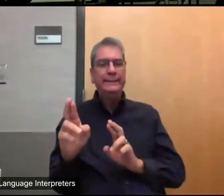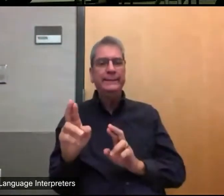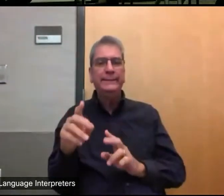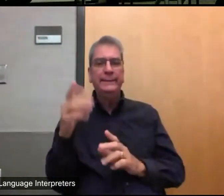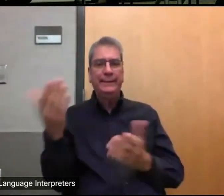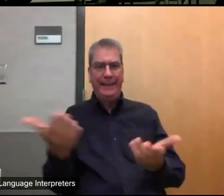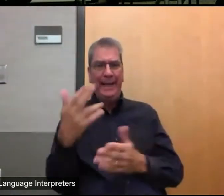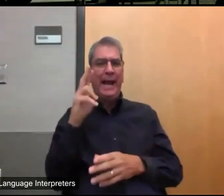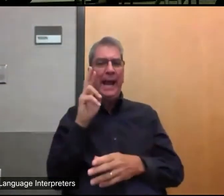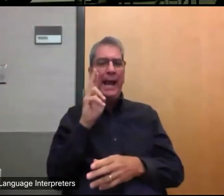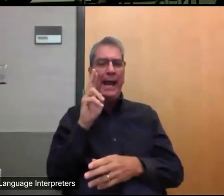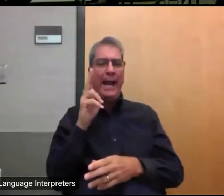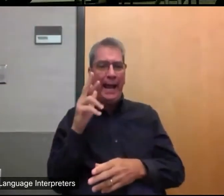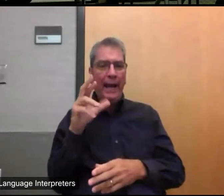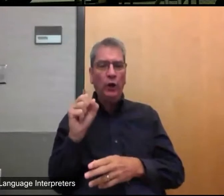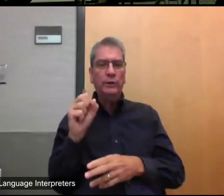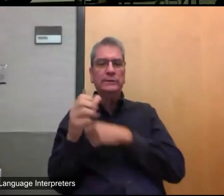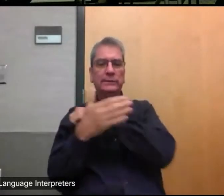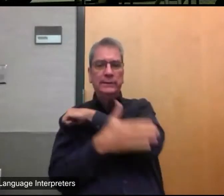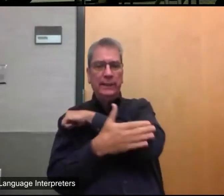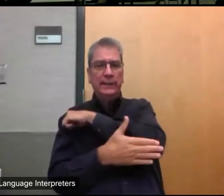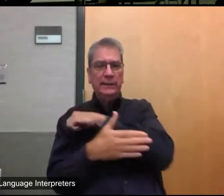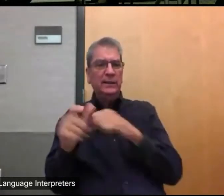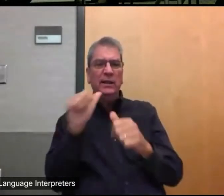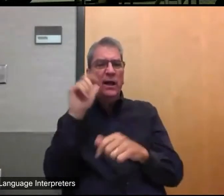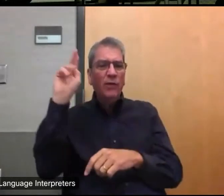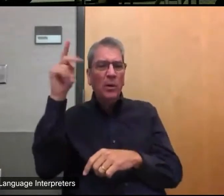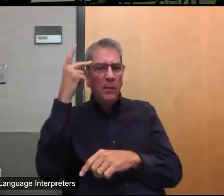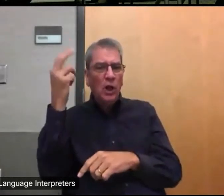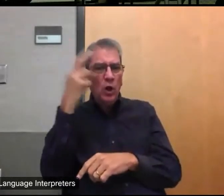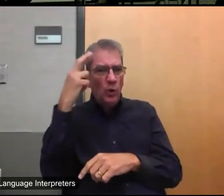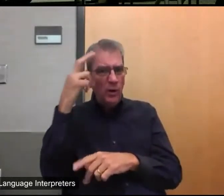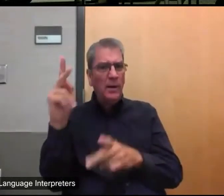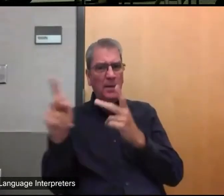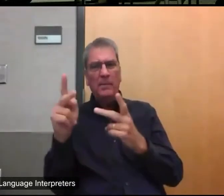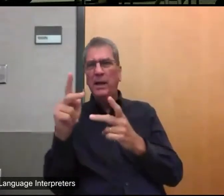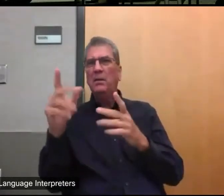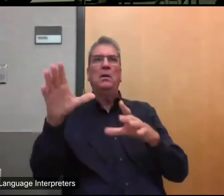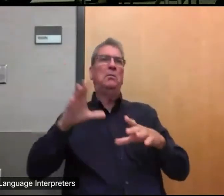Harris County. We're not for political reasons. People had started, going about their lives